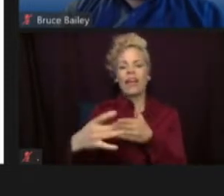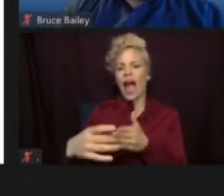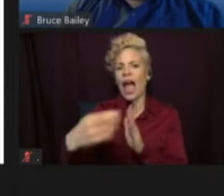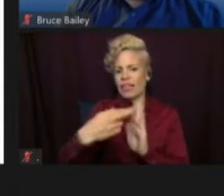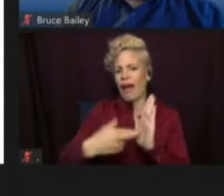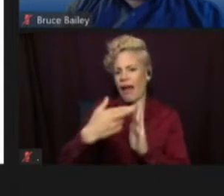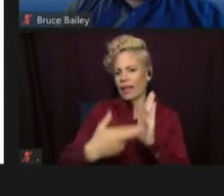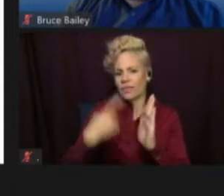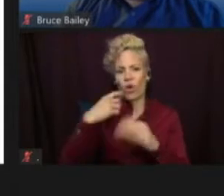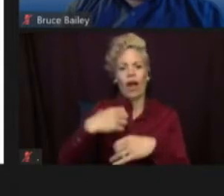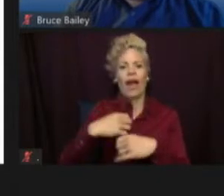Next slide please.